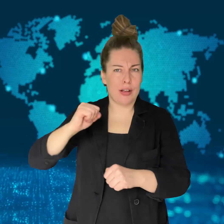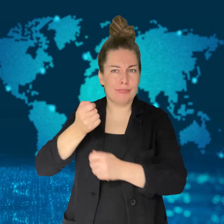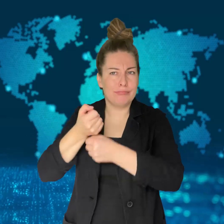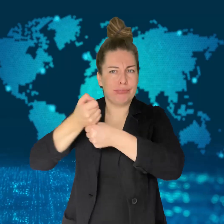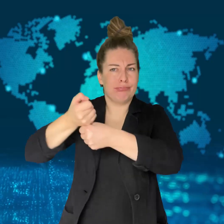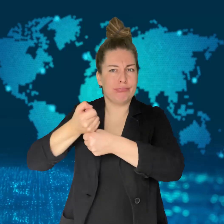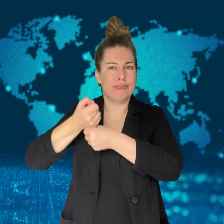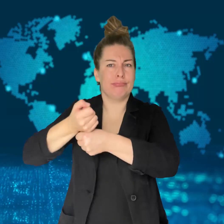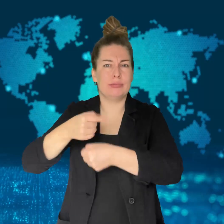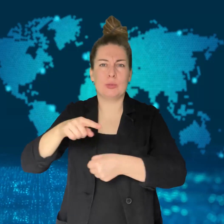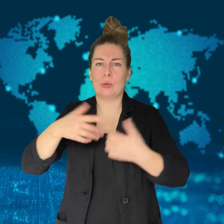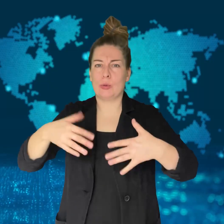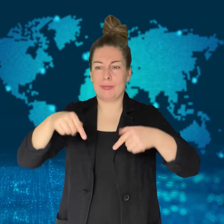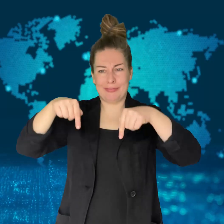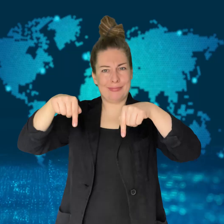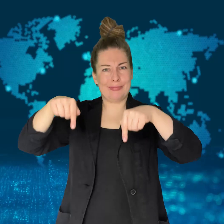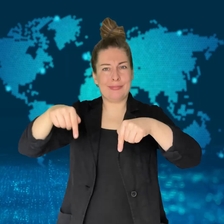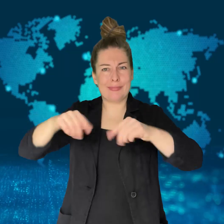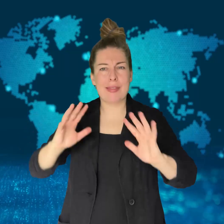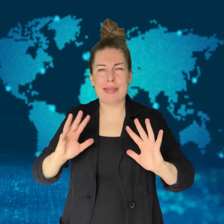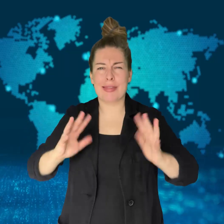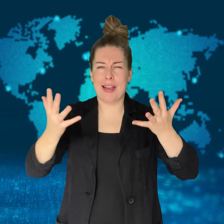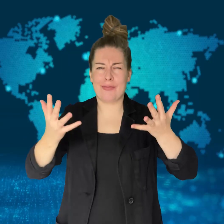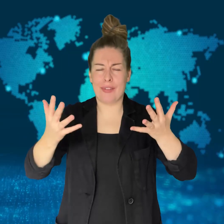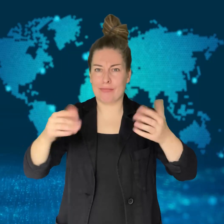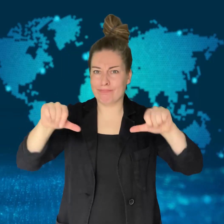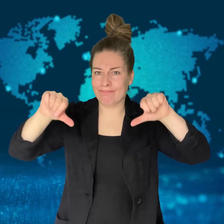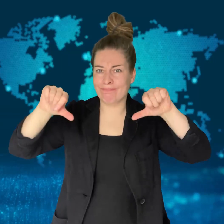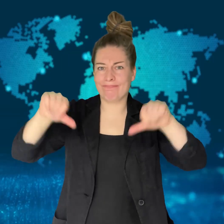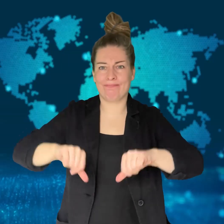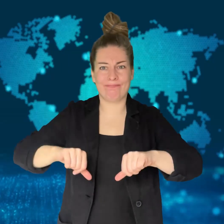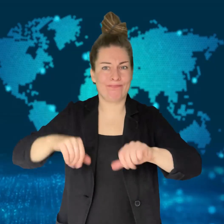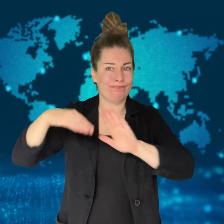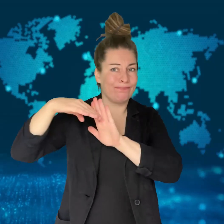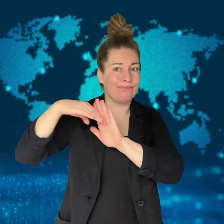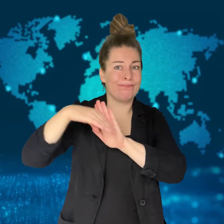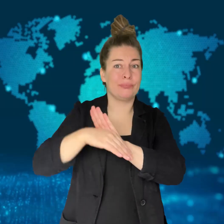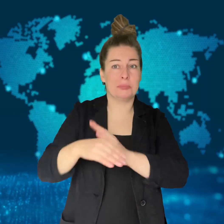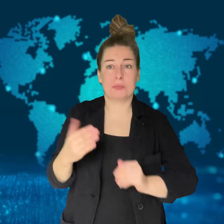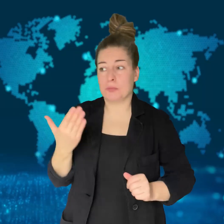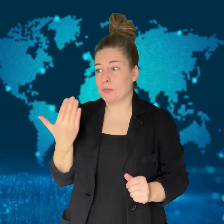Along with 76 fellow protesters, they were arraigned